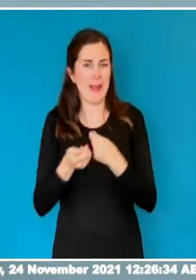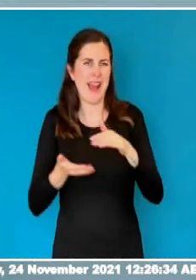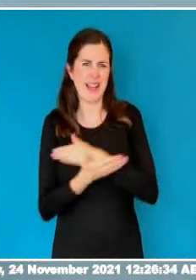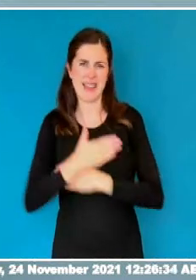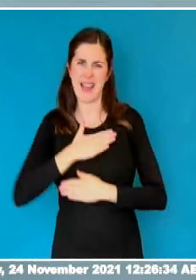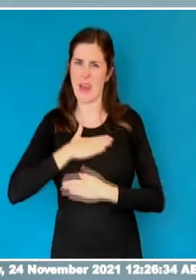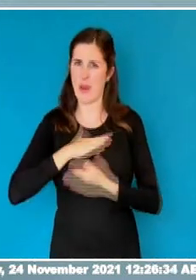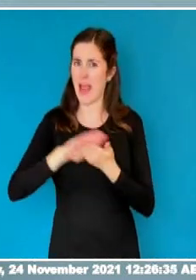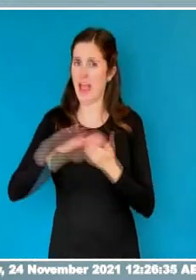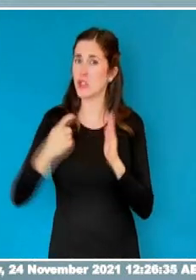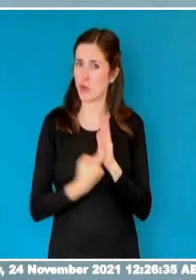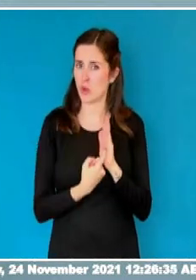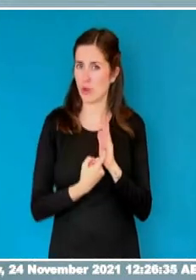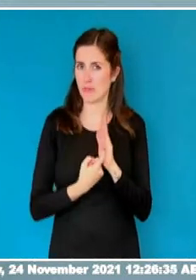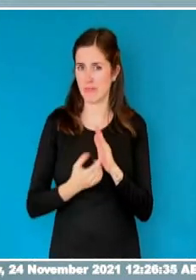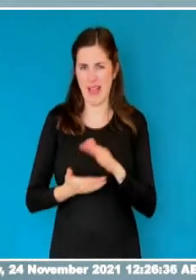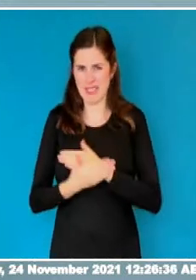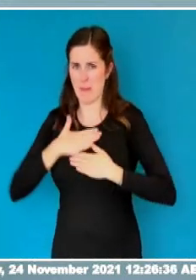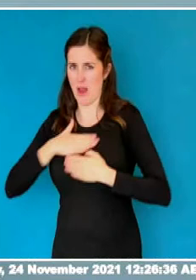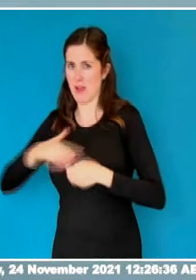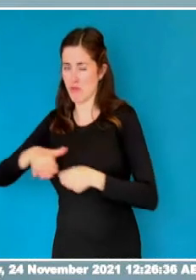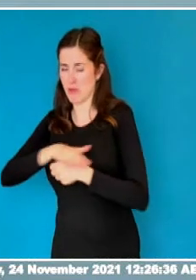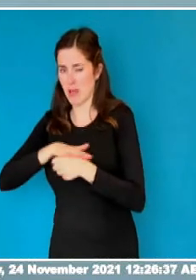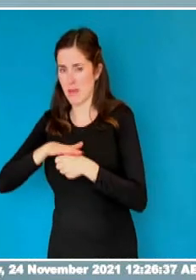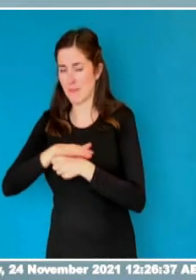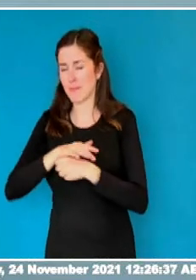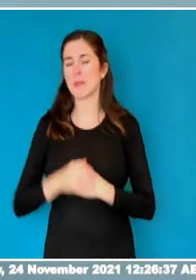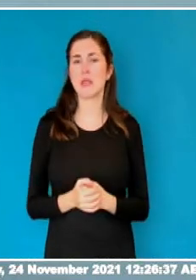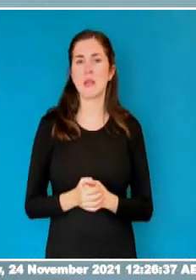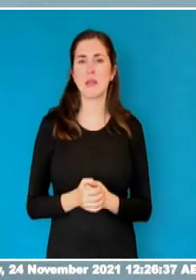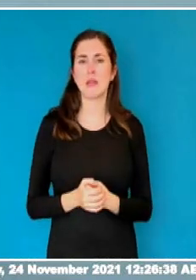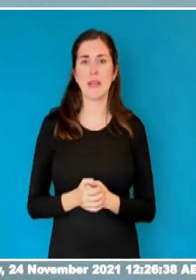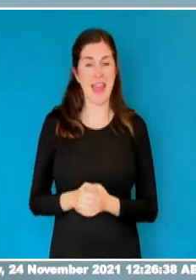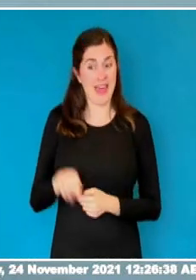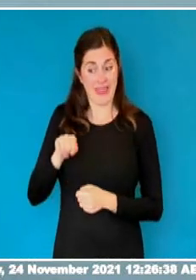my part of the organisation, as well as a dedicated sorry, that team includes